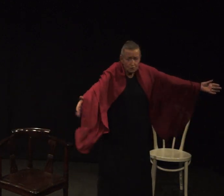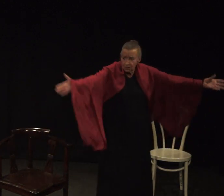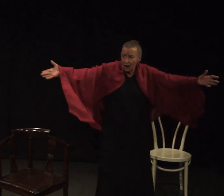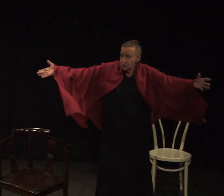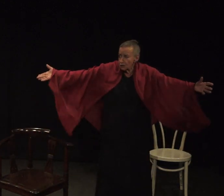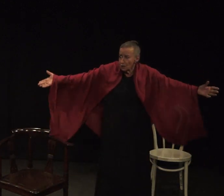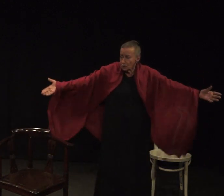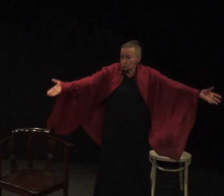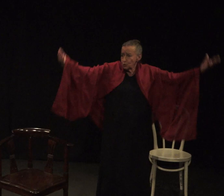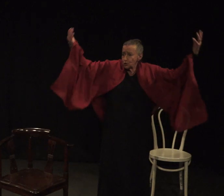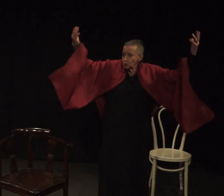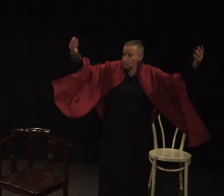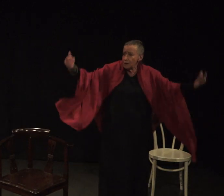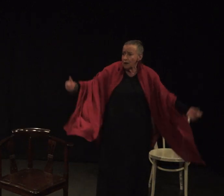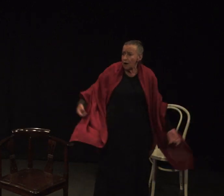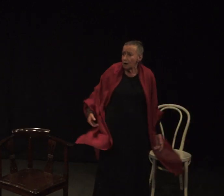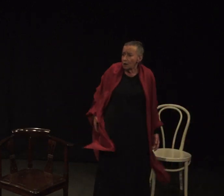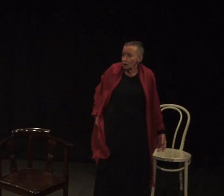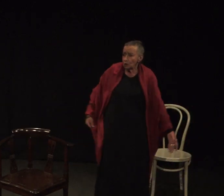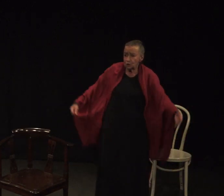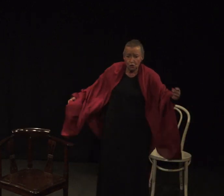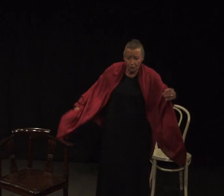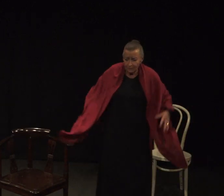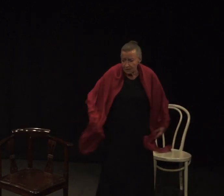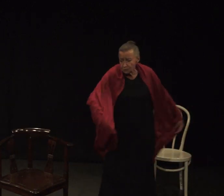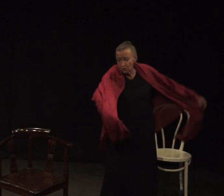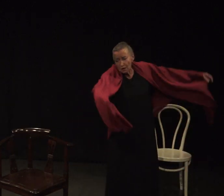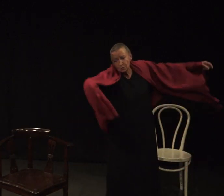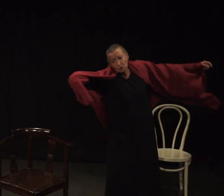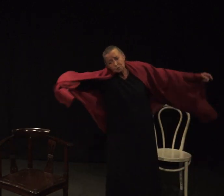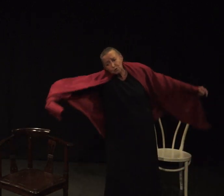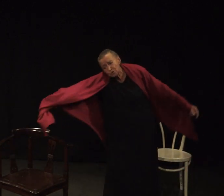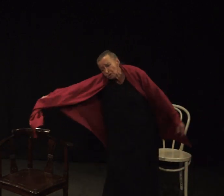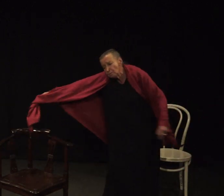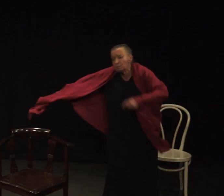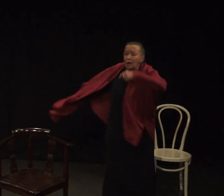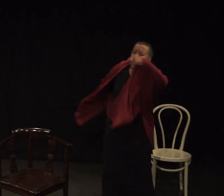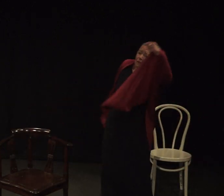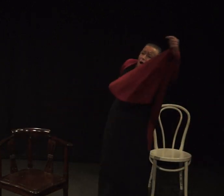at a single hop vaulted the brook; arms spread, hair loosened, pale,